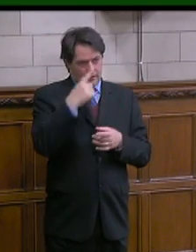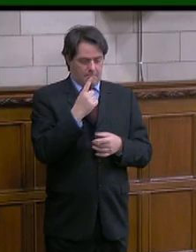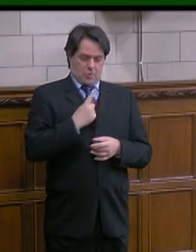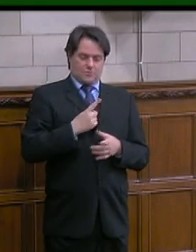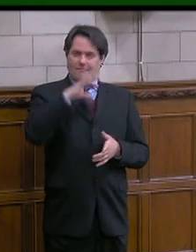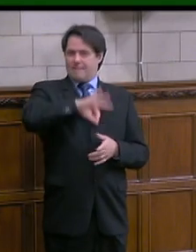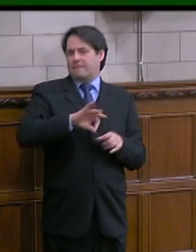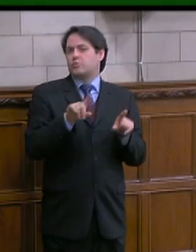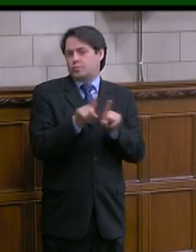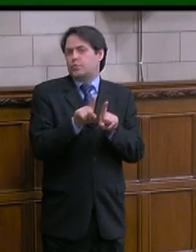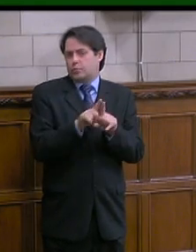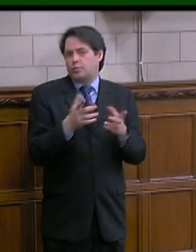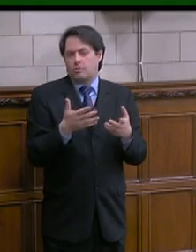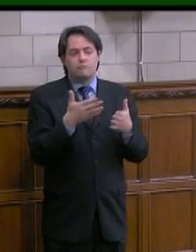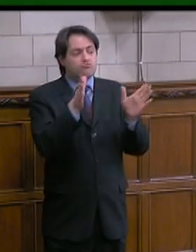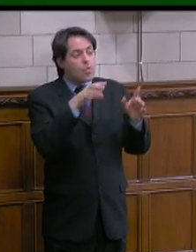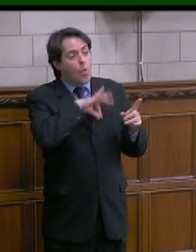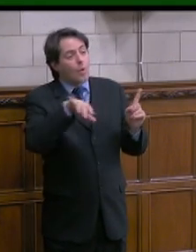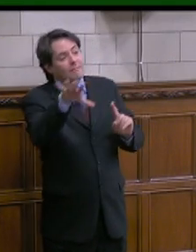benefit as well as a broader one.